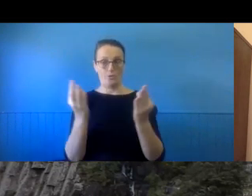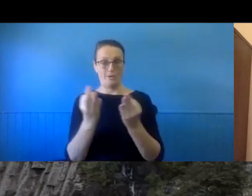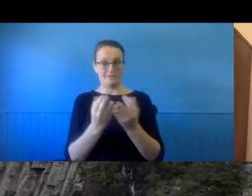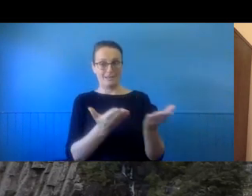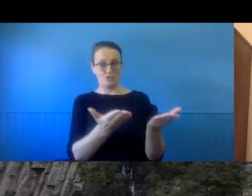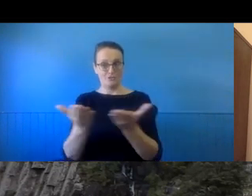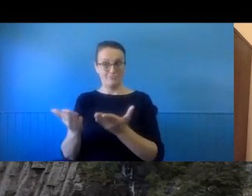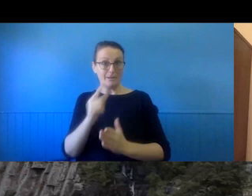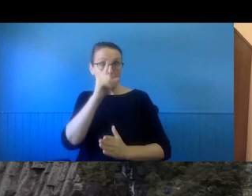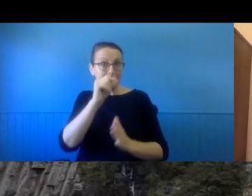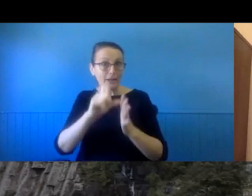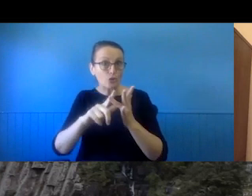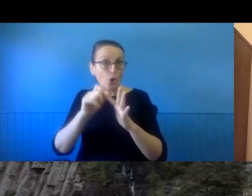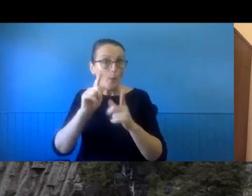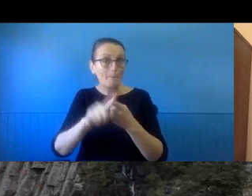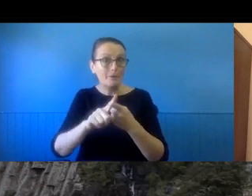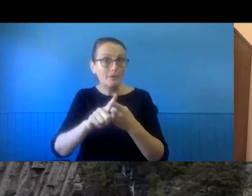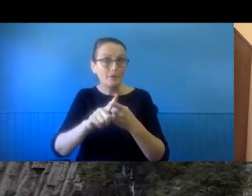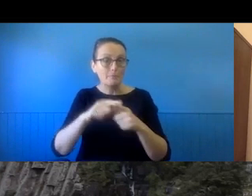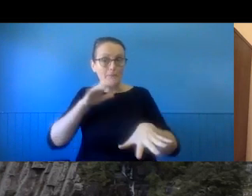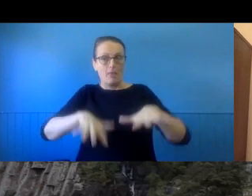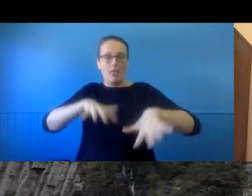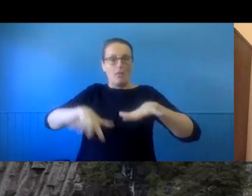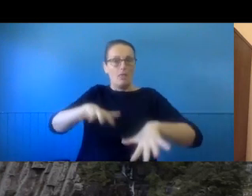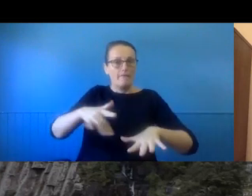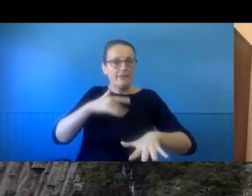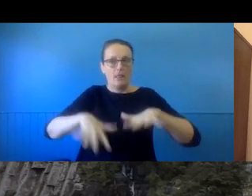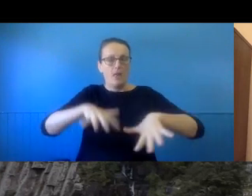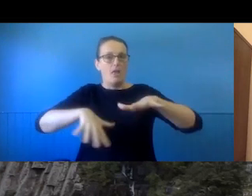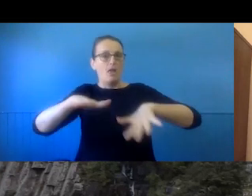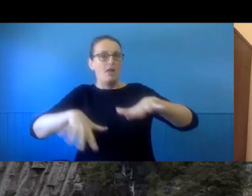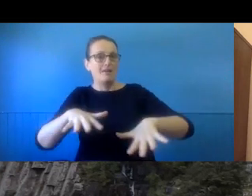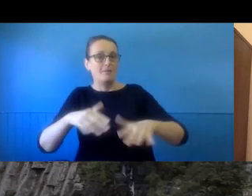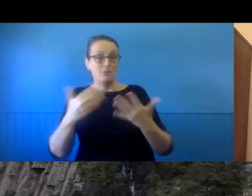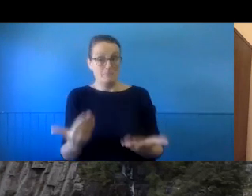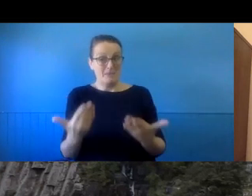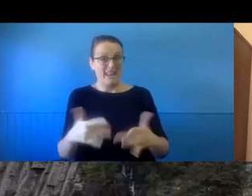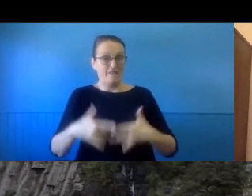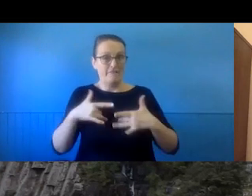cope with more instability given where you sit within a particular